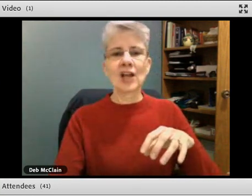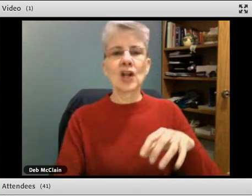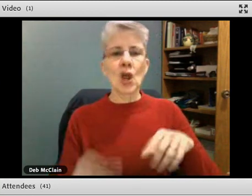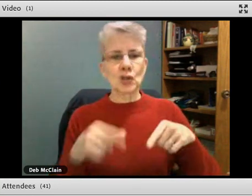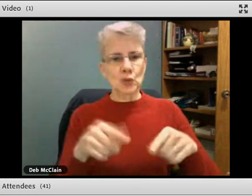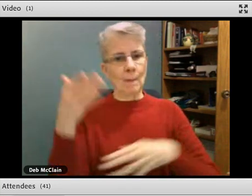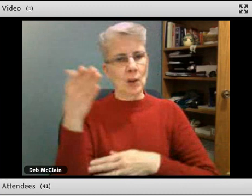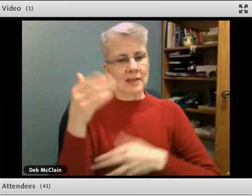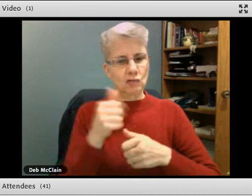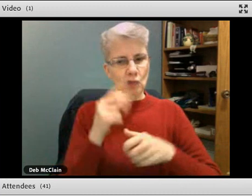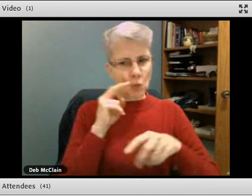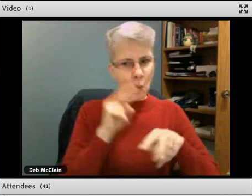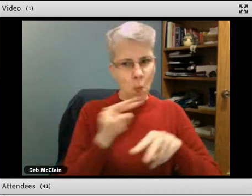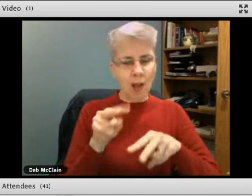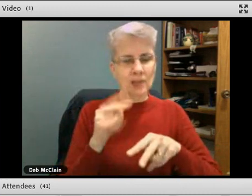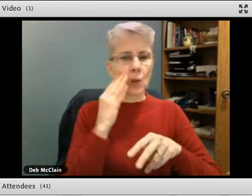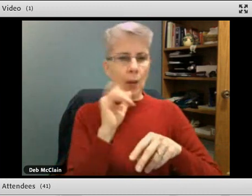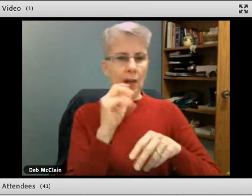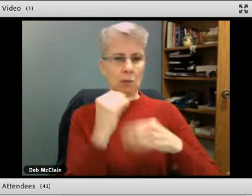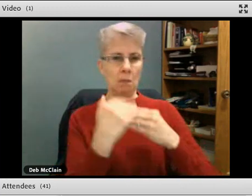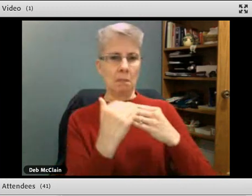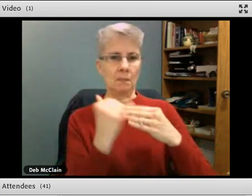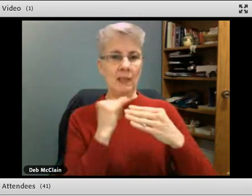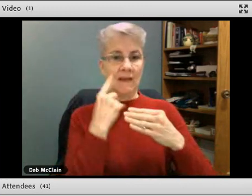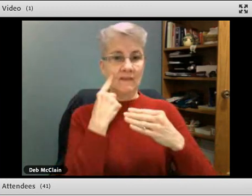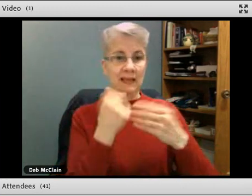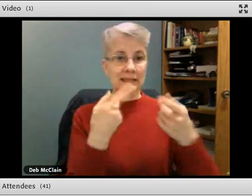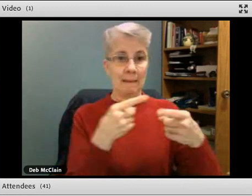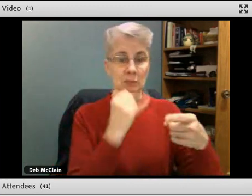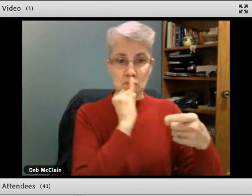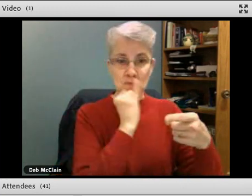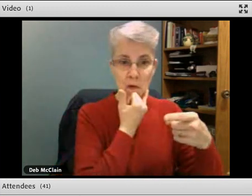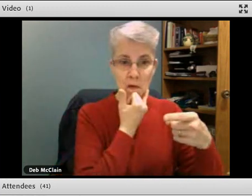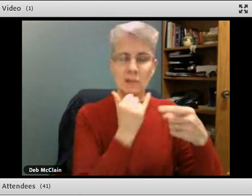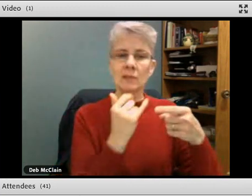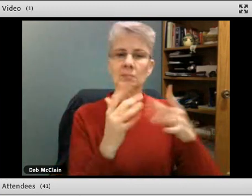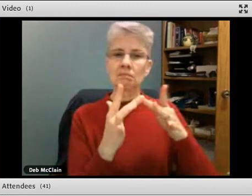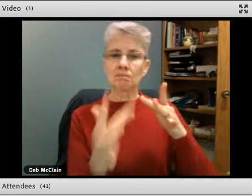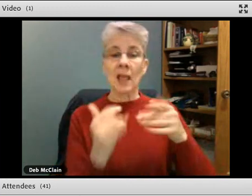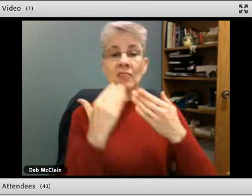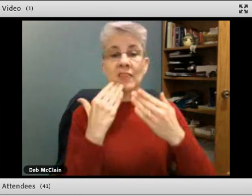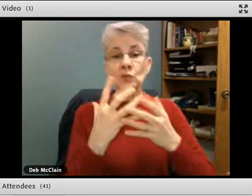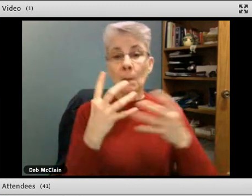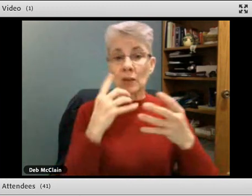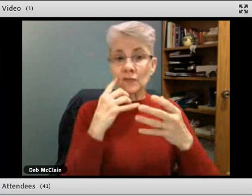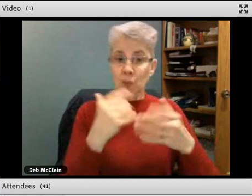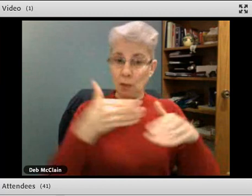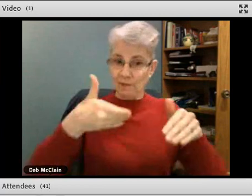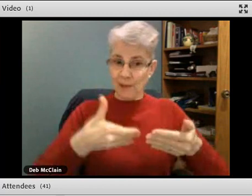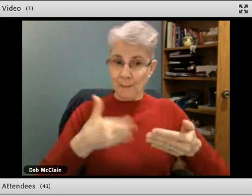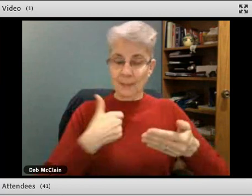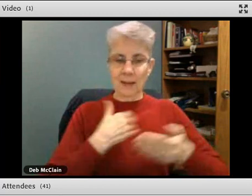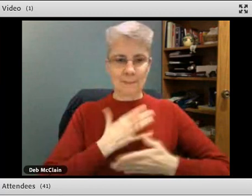and I know Aaron will tell me if things are going wrong. Thank you so much for having me. I'm really glad, really happy to be back